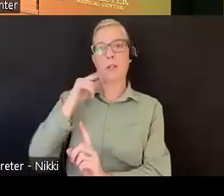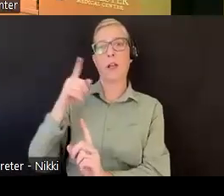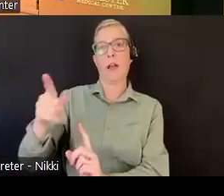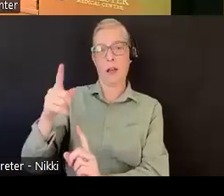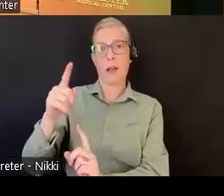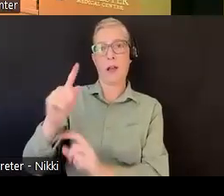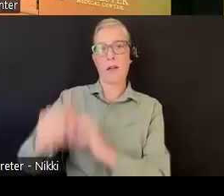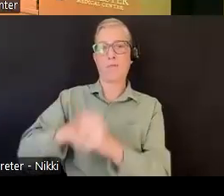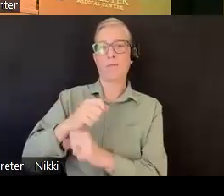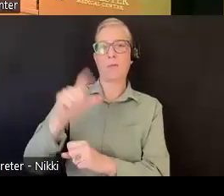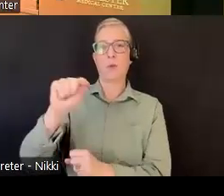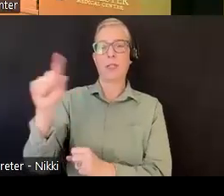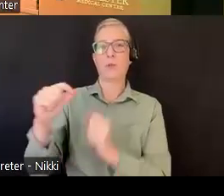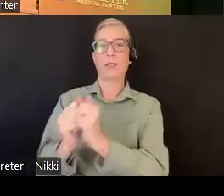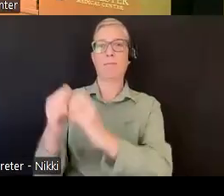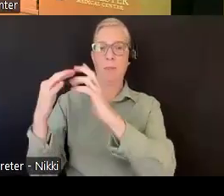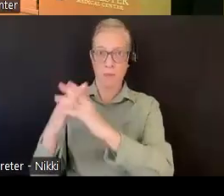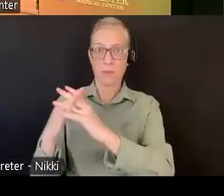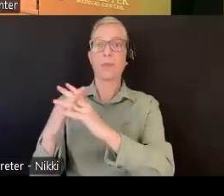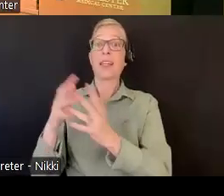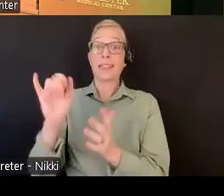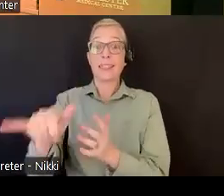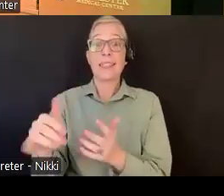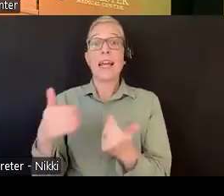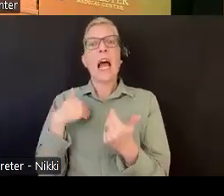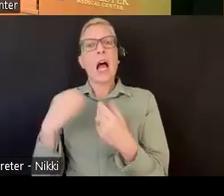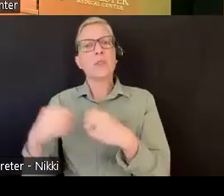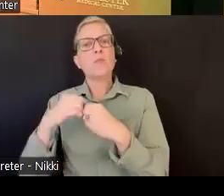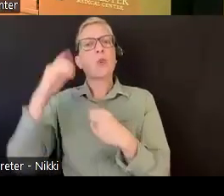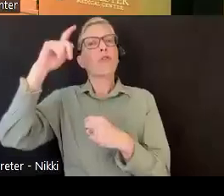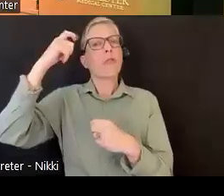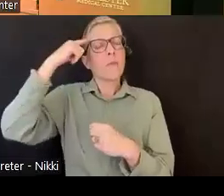three sites. So it really says that there's something about this that is obviously adapt